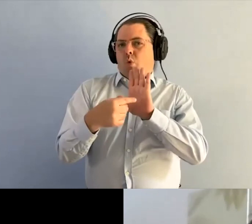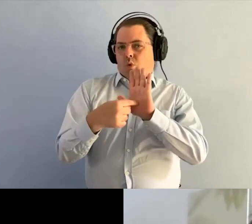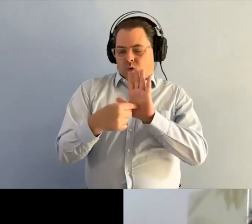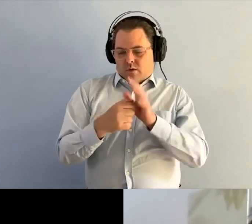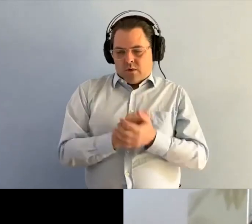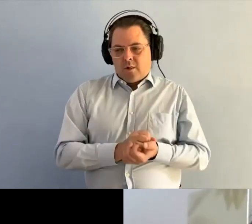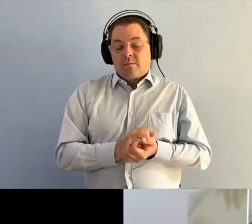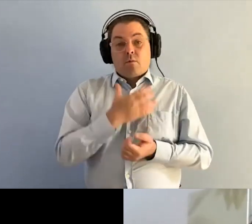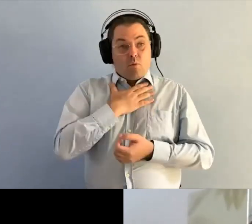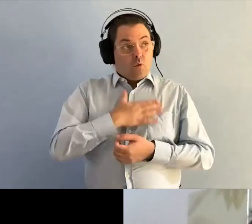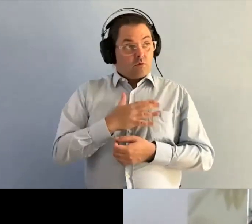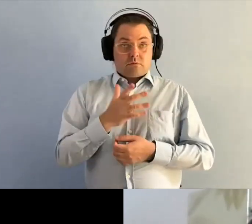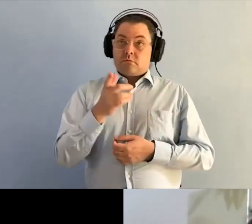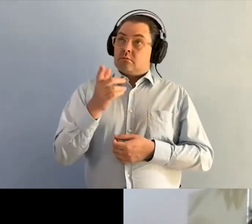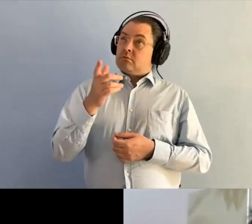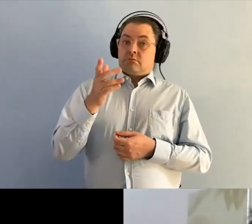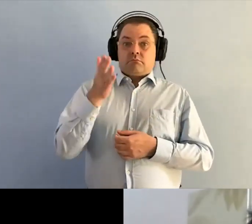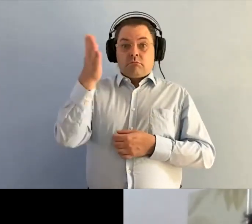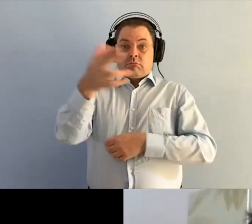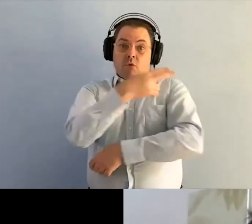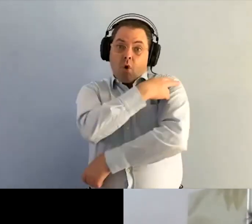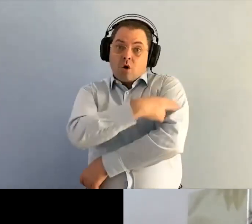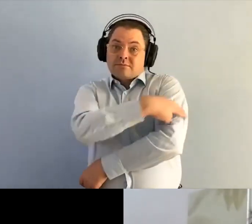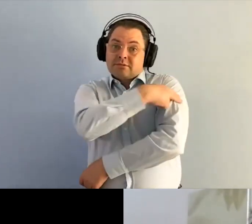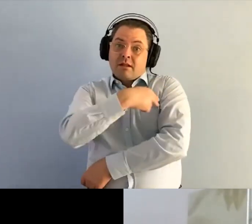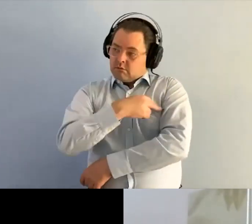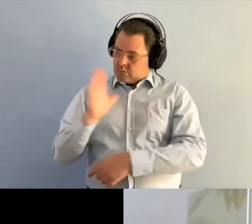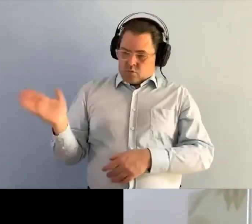, the problem is to amend this national legal frameworks if